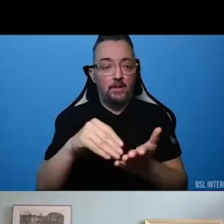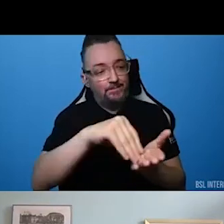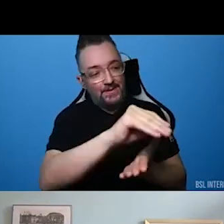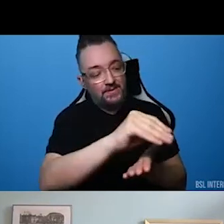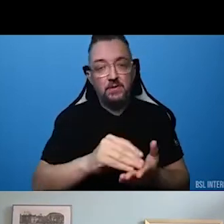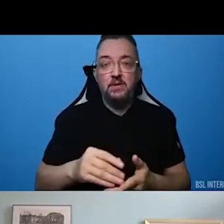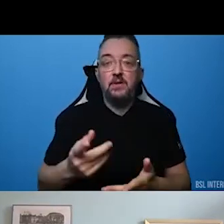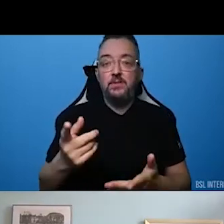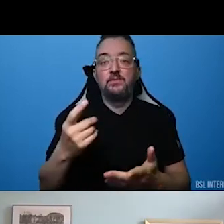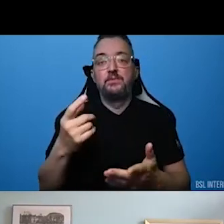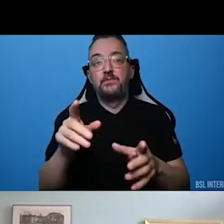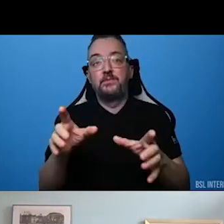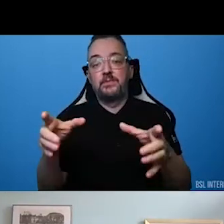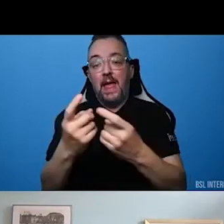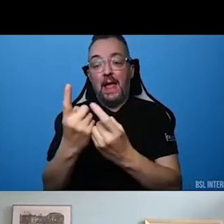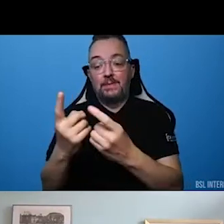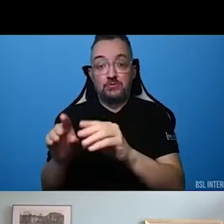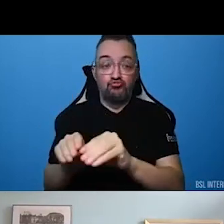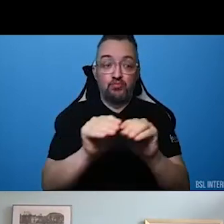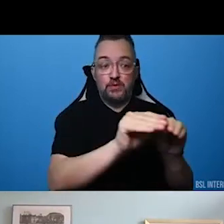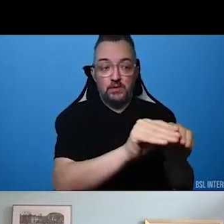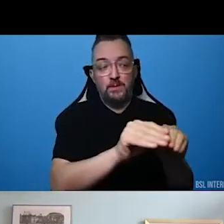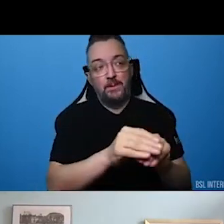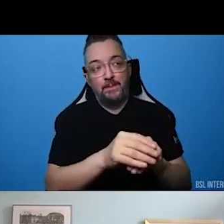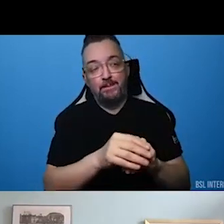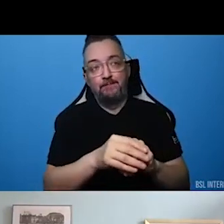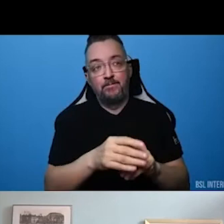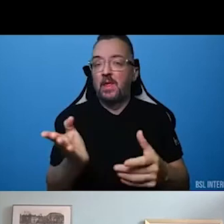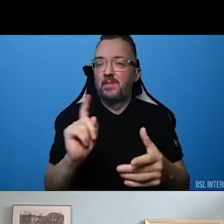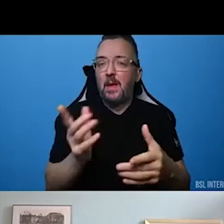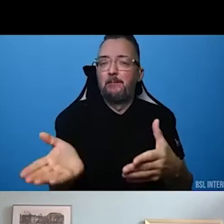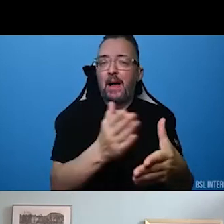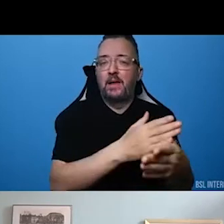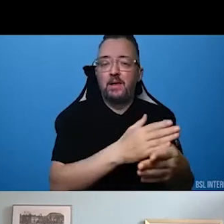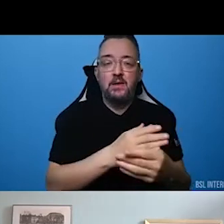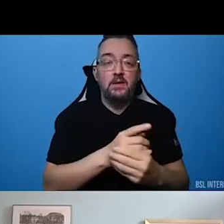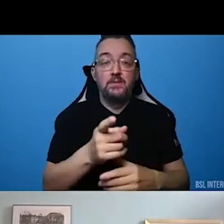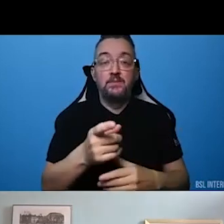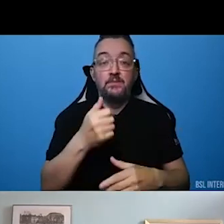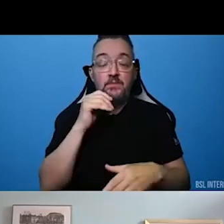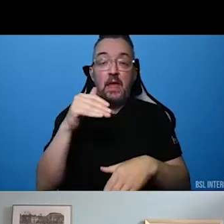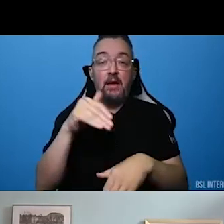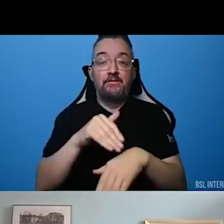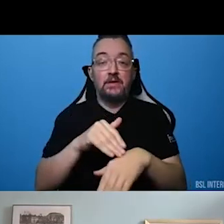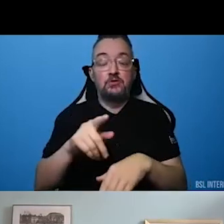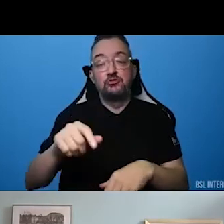The repatriation question I think I'm not sure it would affect the objects in the Scottish Design Galleries